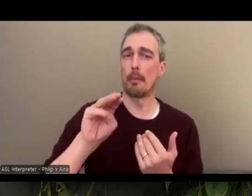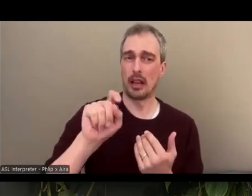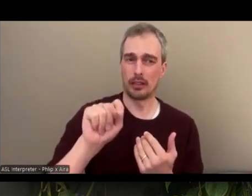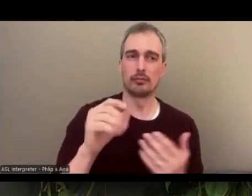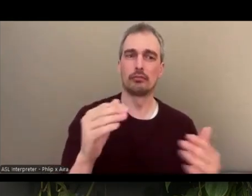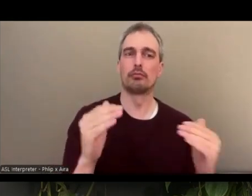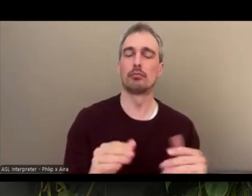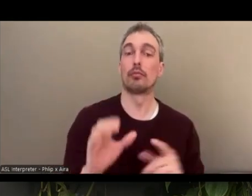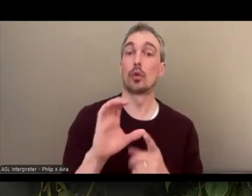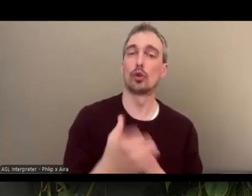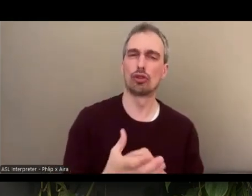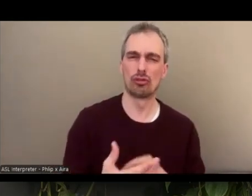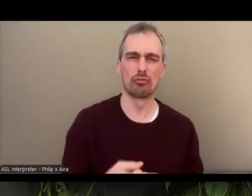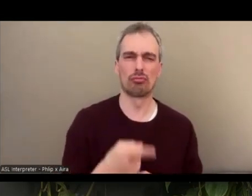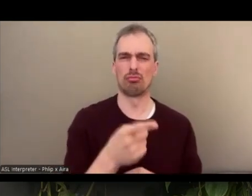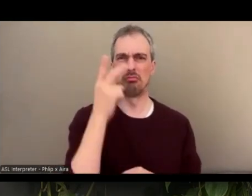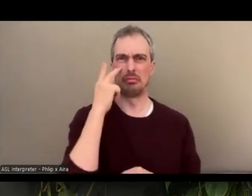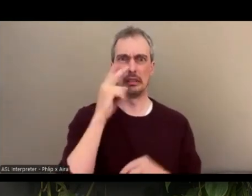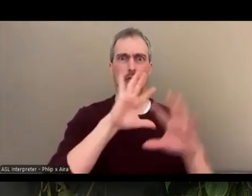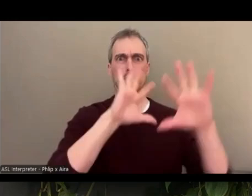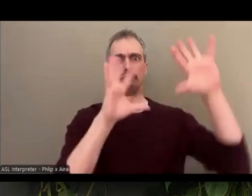They go into sort of organizational culture and all these things.